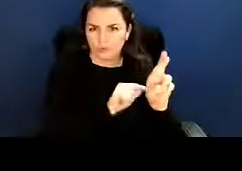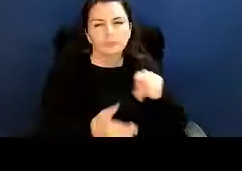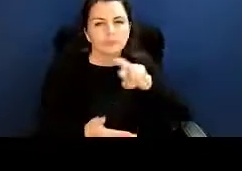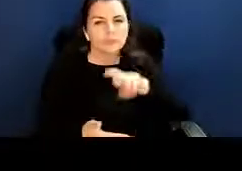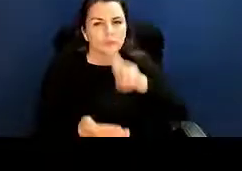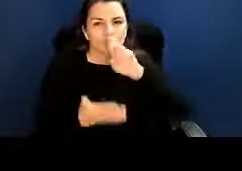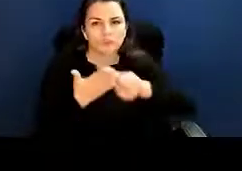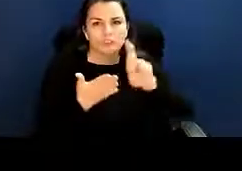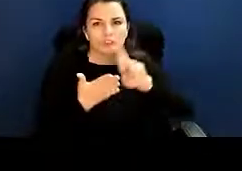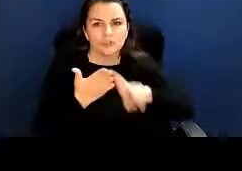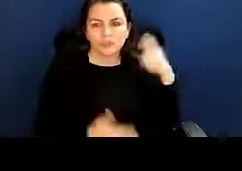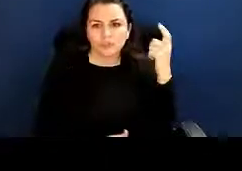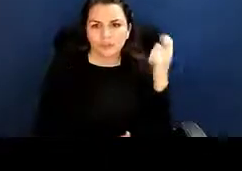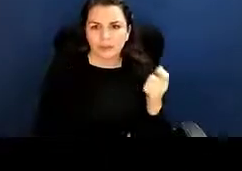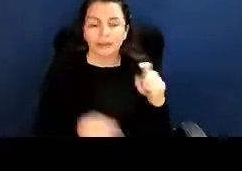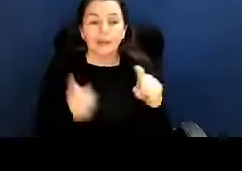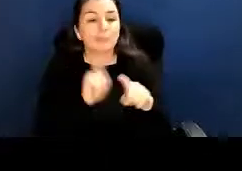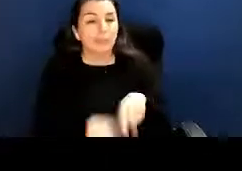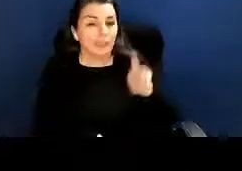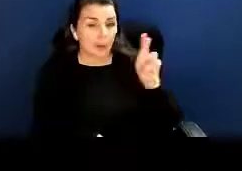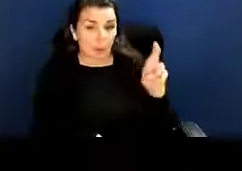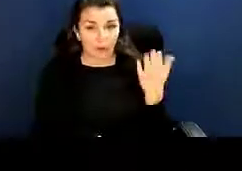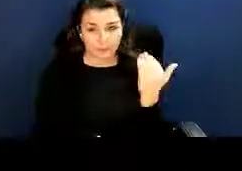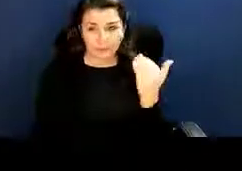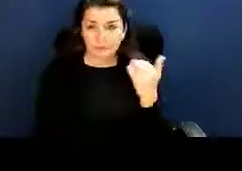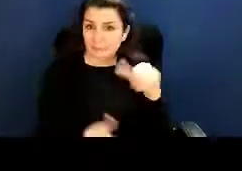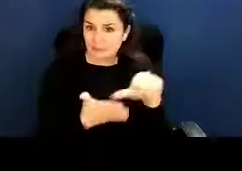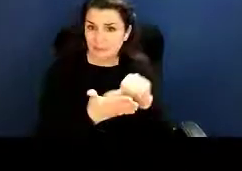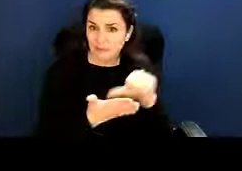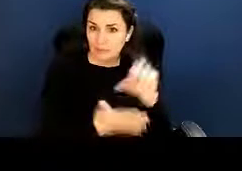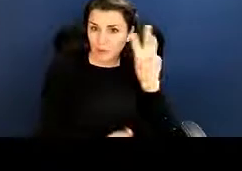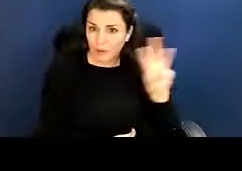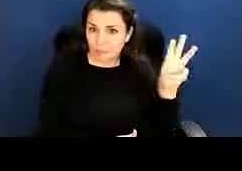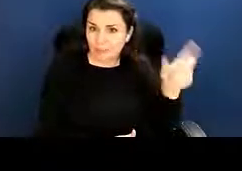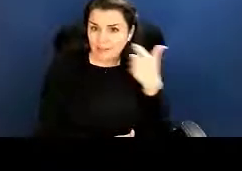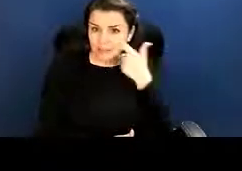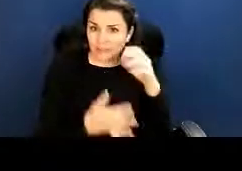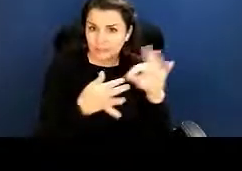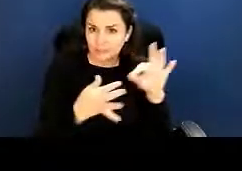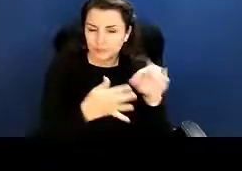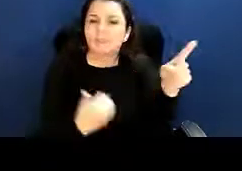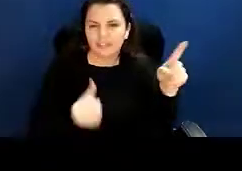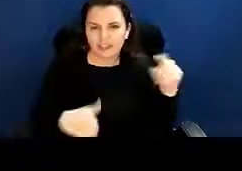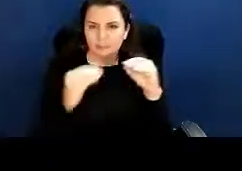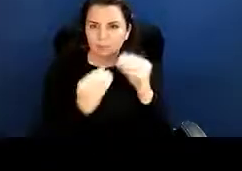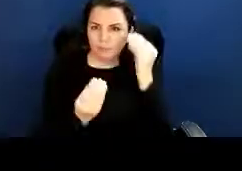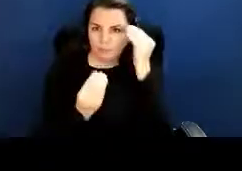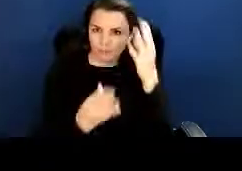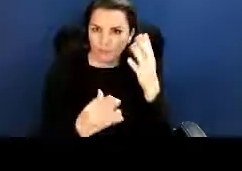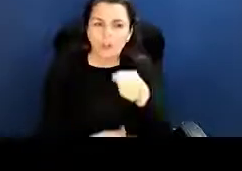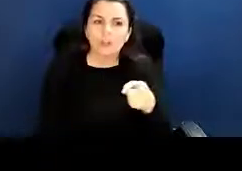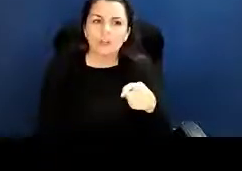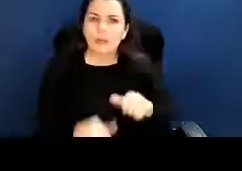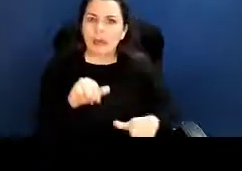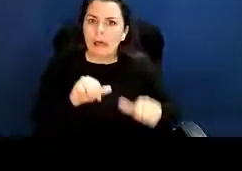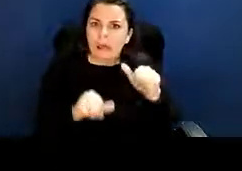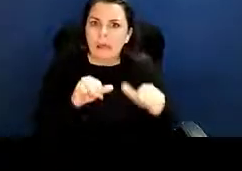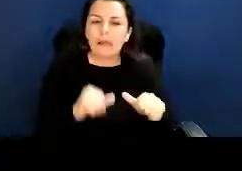on that R15 page that I mentioned earlier, and if you have questions about other grant mechanisms and how they impact eligibility,